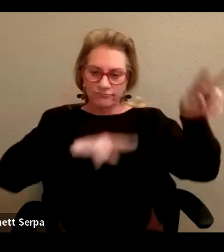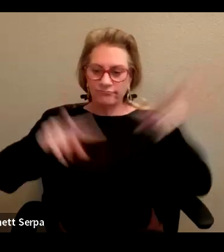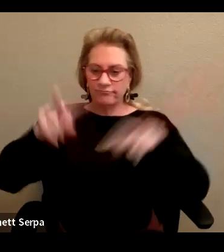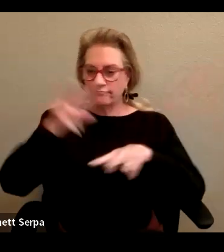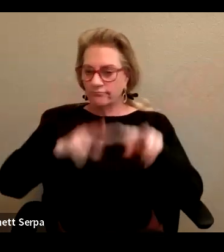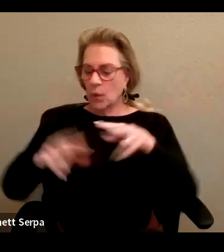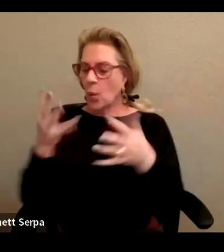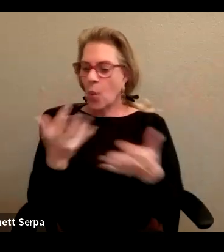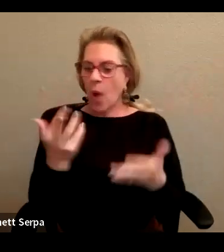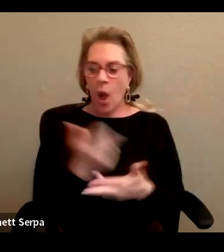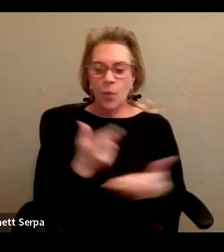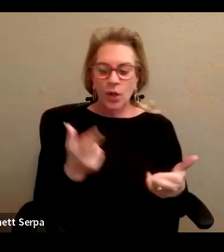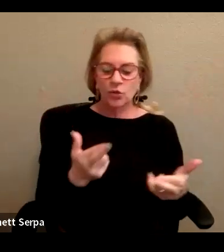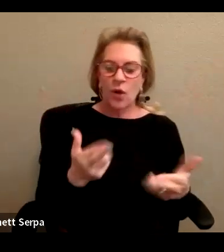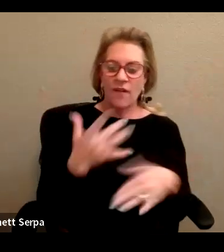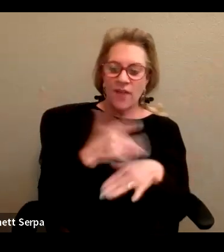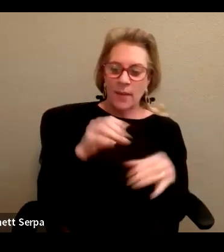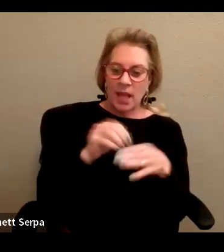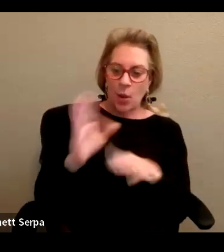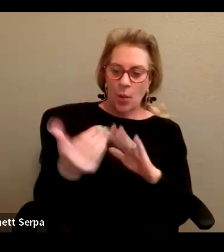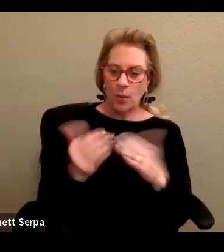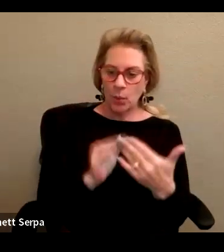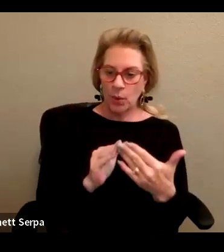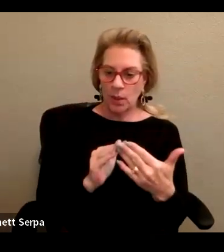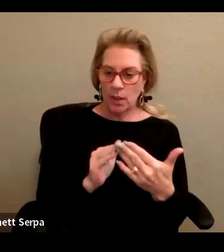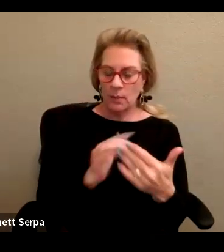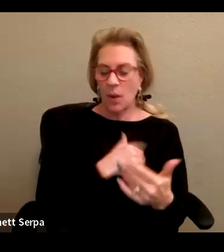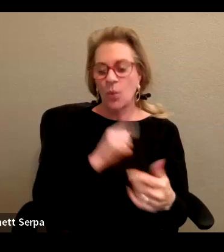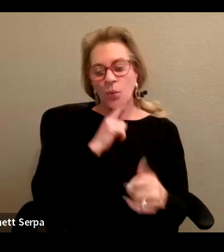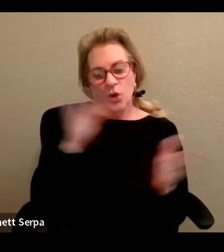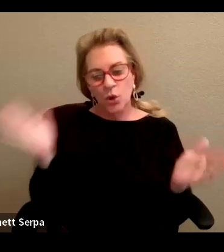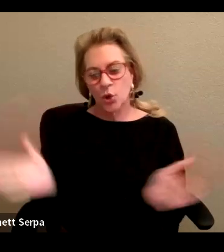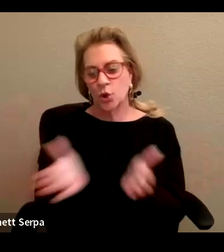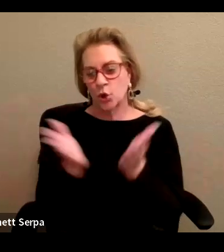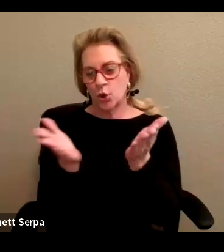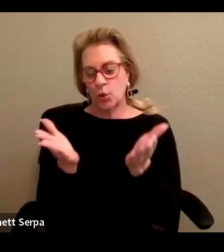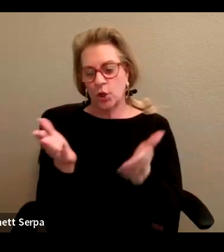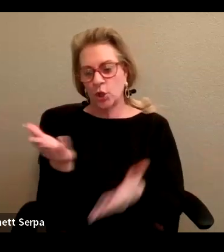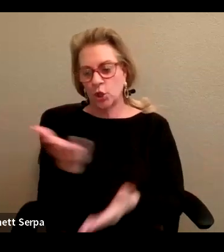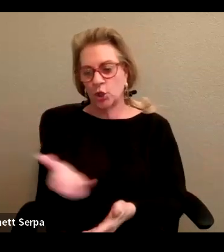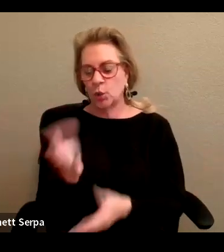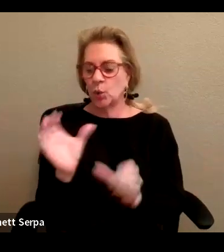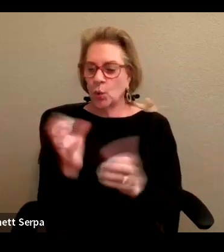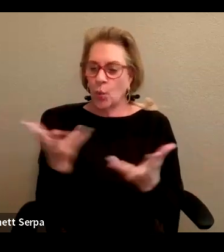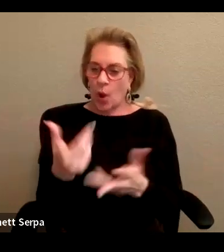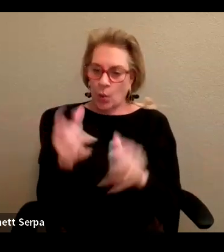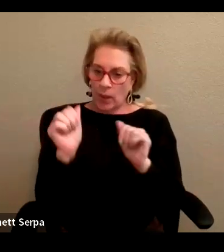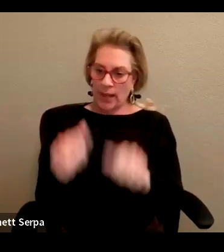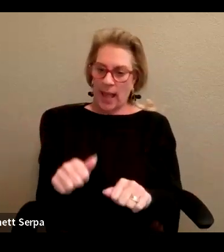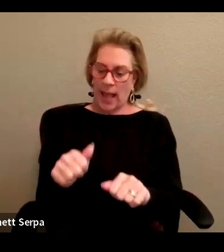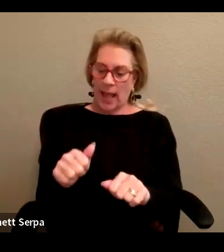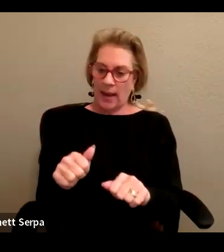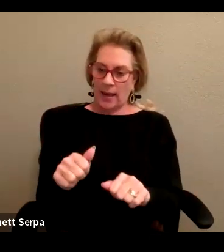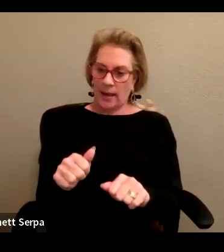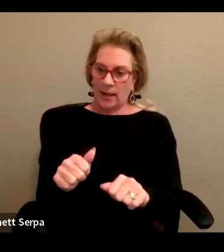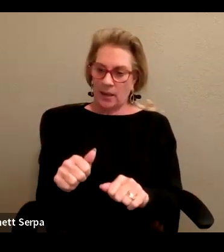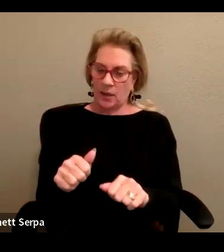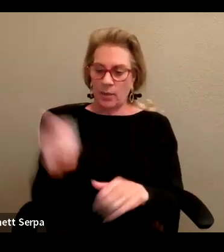are available in your community but we really encourage you to do what you can to U inform